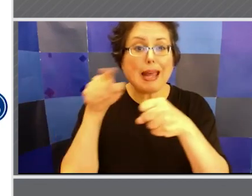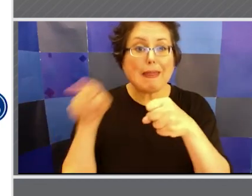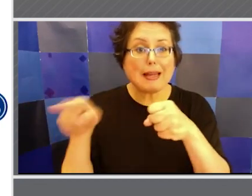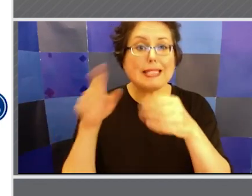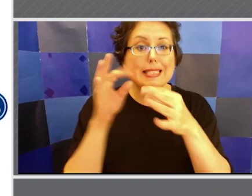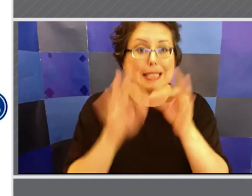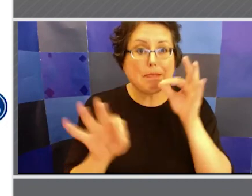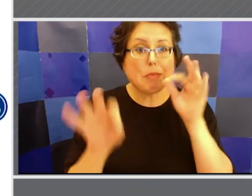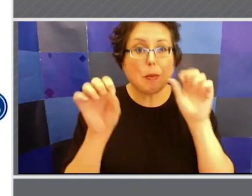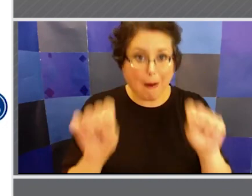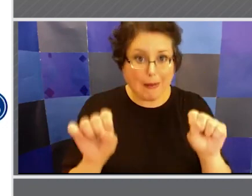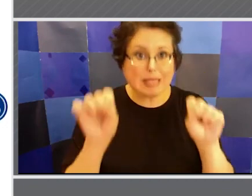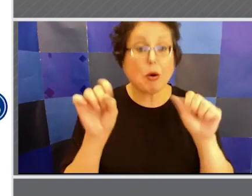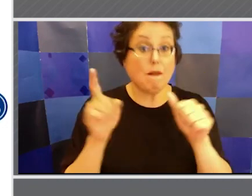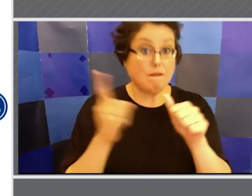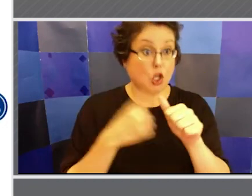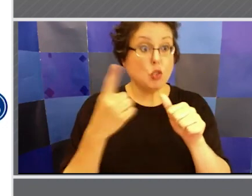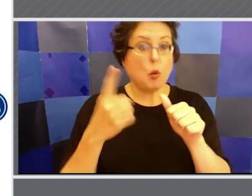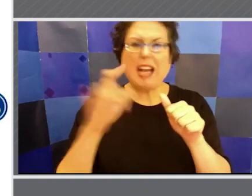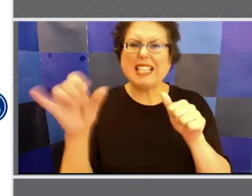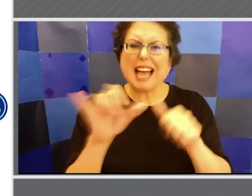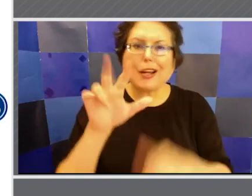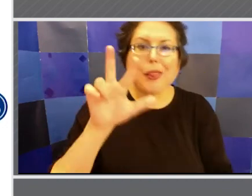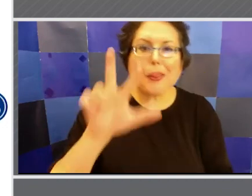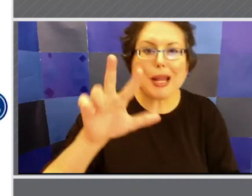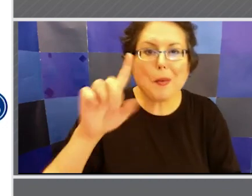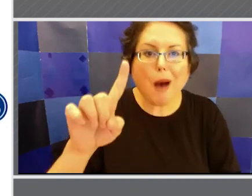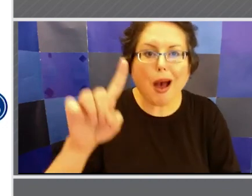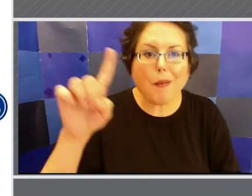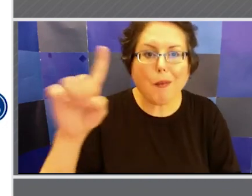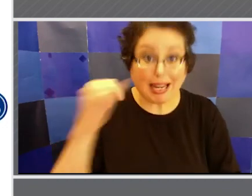The first one is almost like a 311 if you have a specific set of stairs you want to